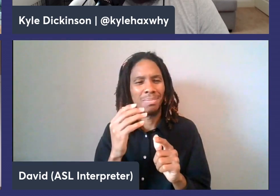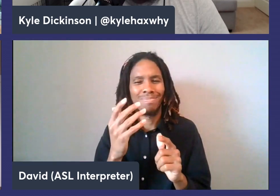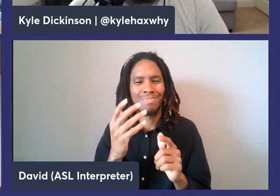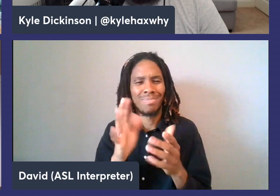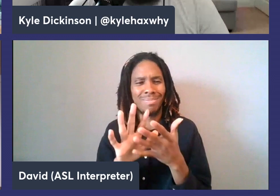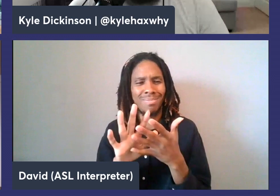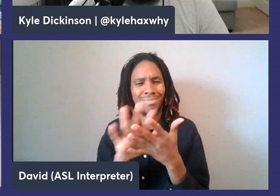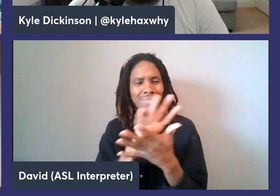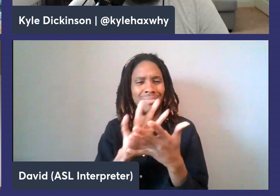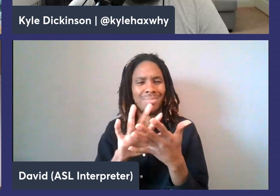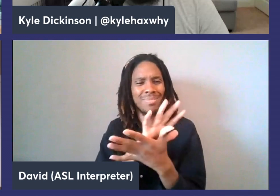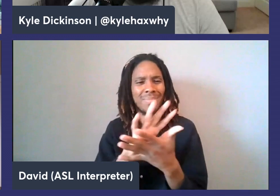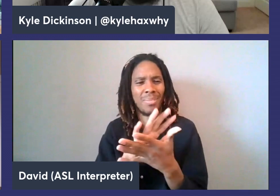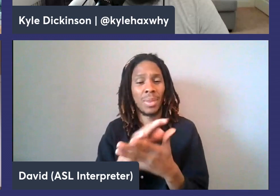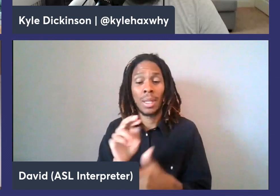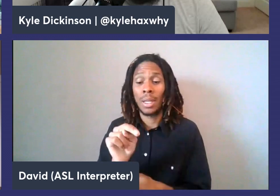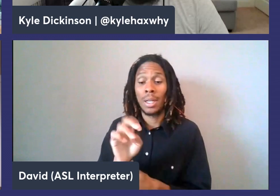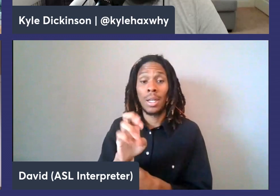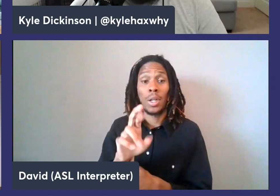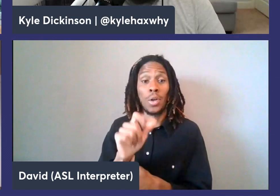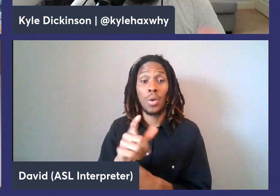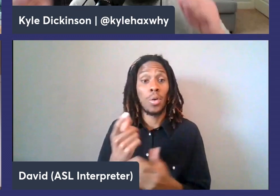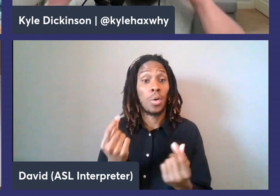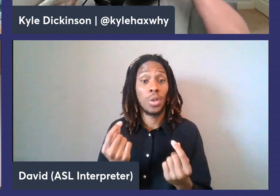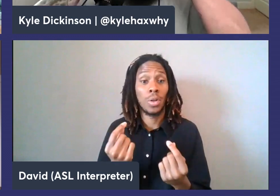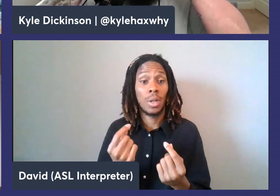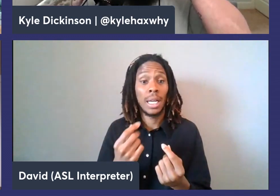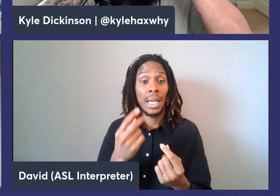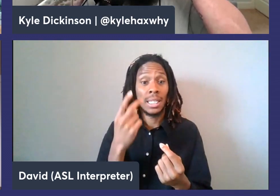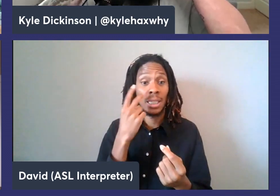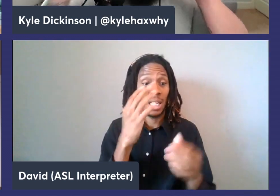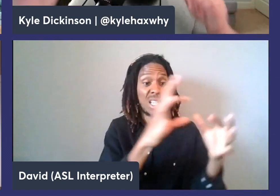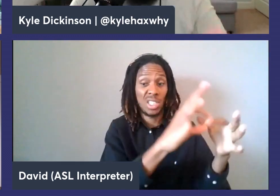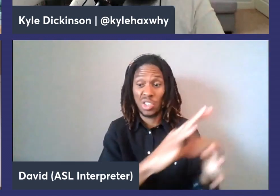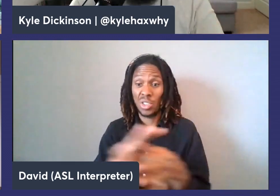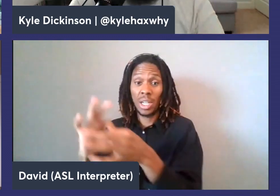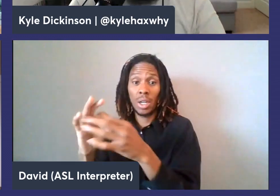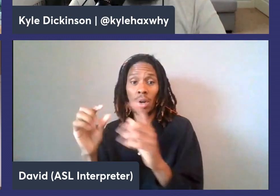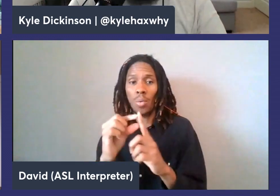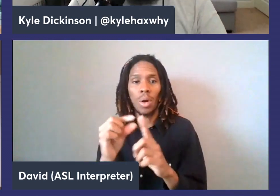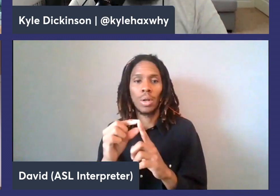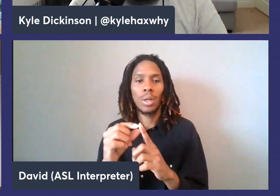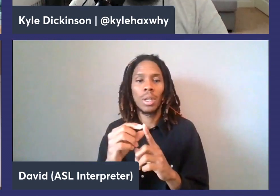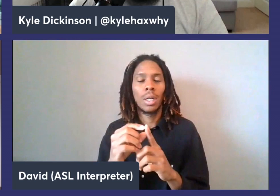What neural does is it doesn't see string of words, it sees the words in respect to context,